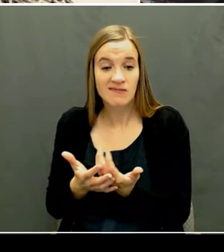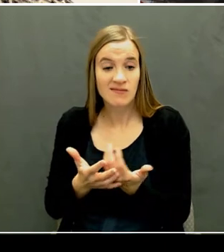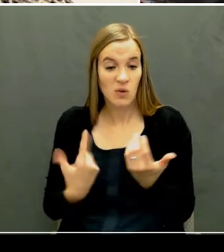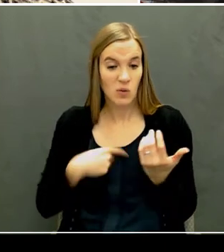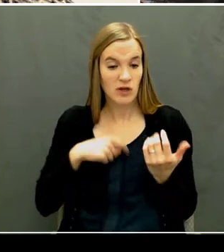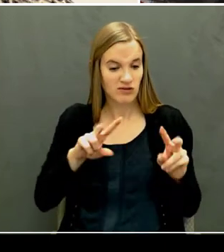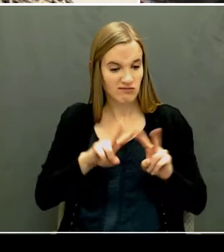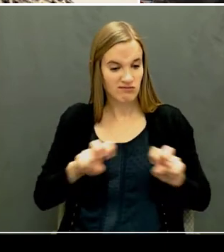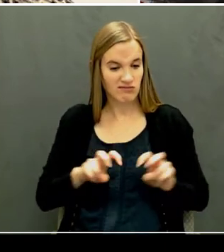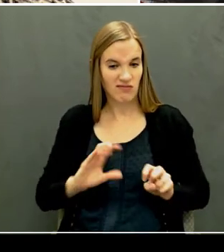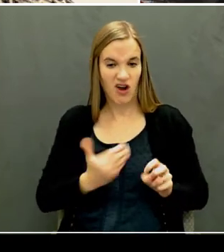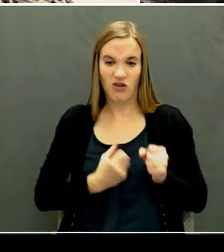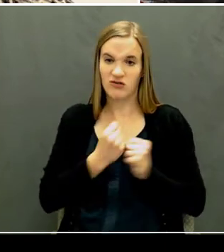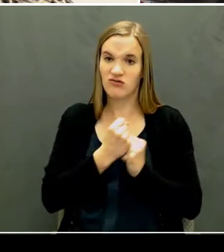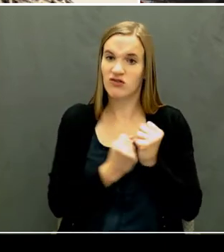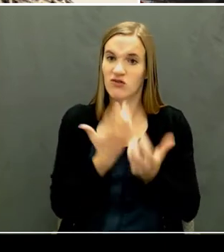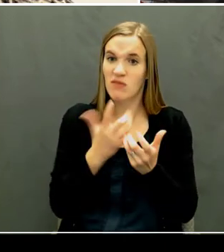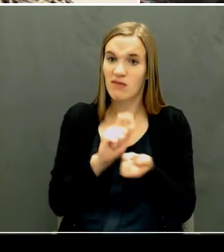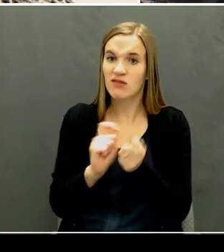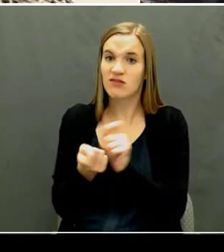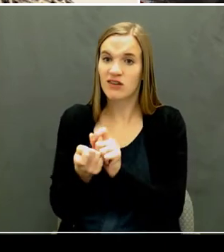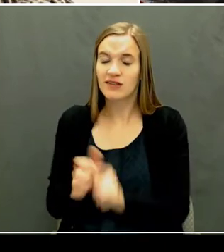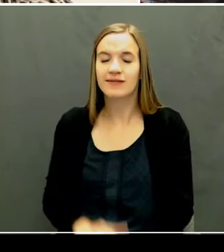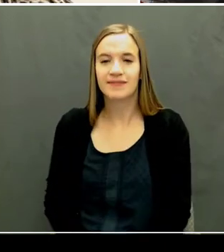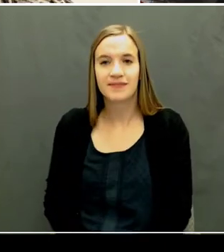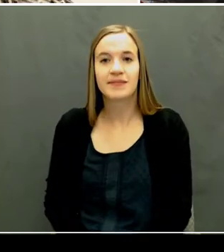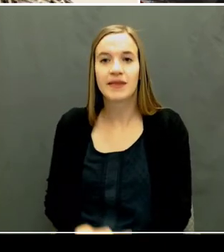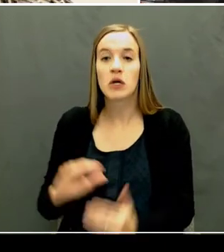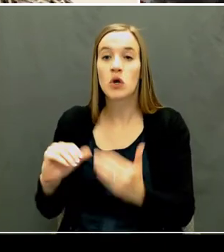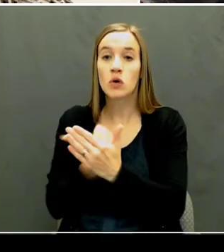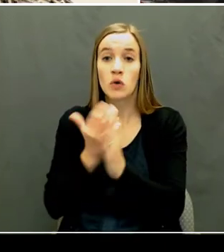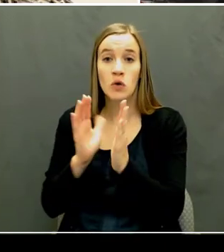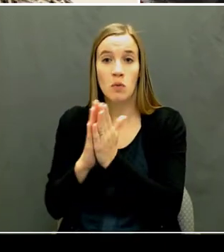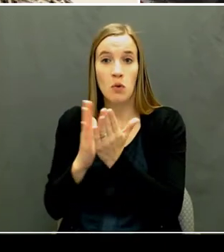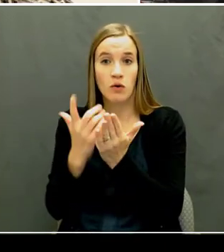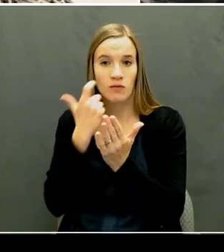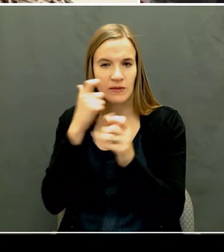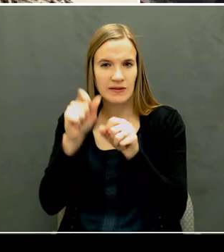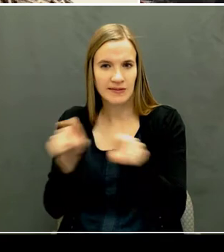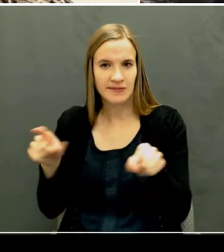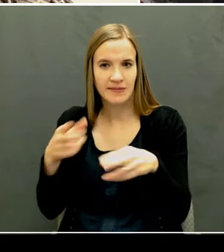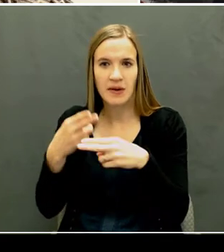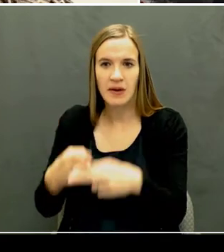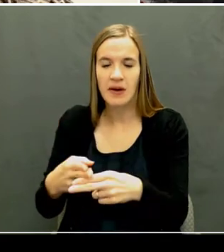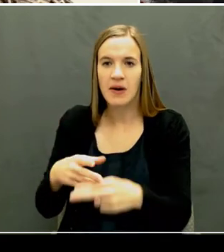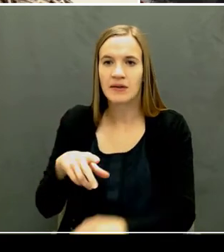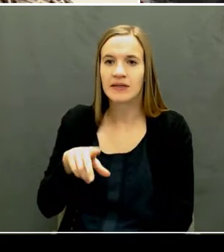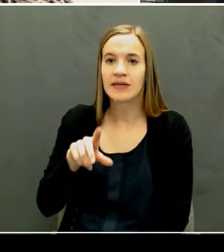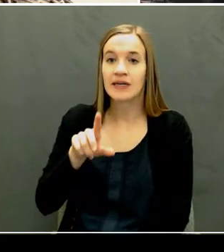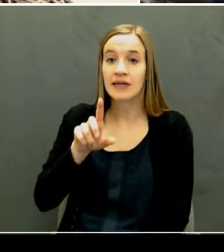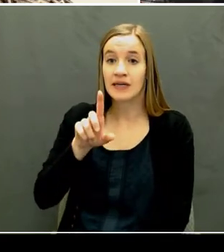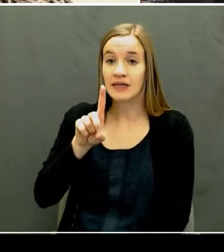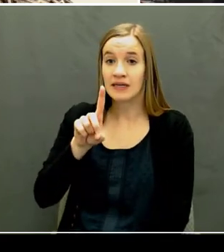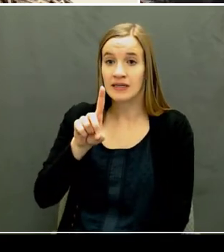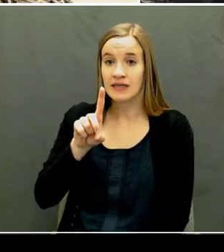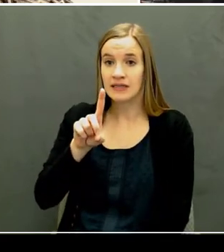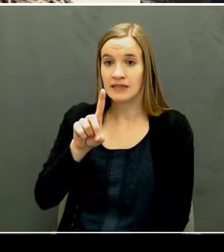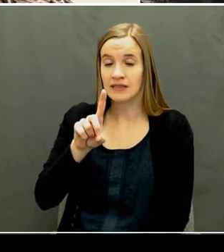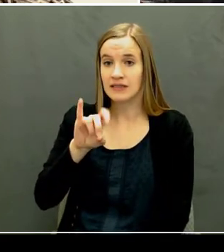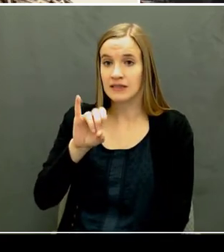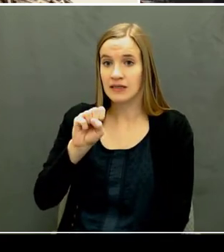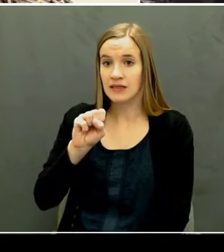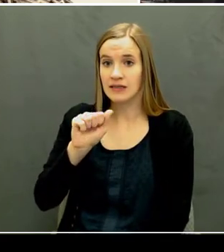book out You know, Disability Visibility, edited by Alice Wong. But if, take, I'd encourage people